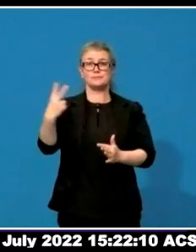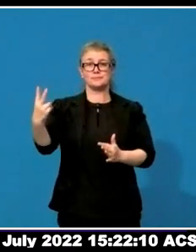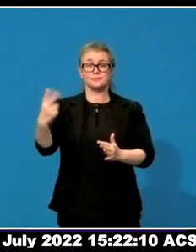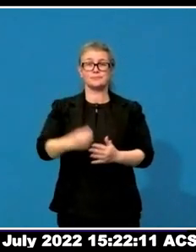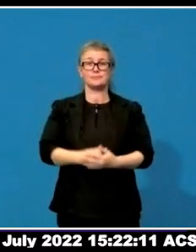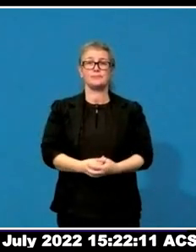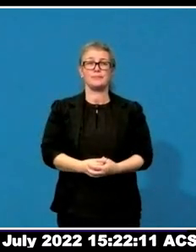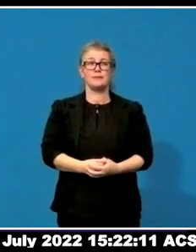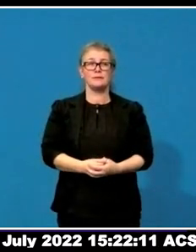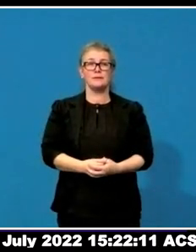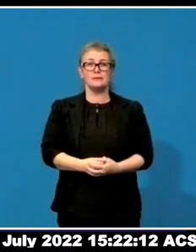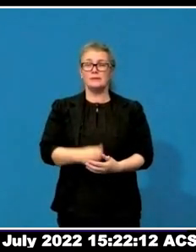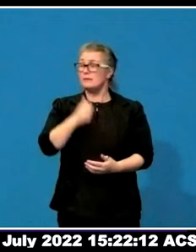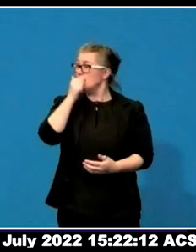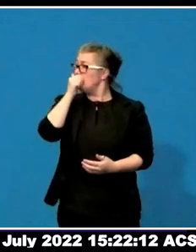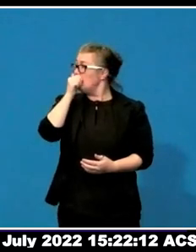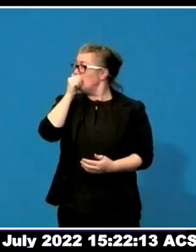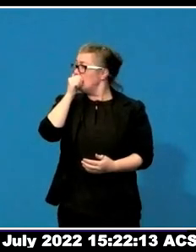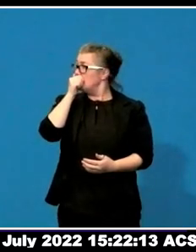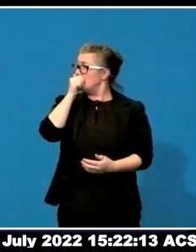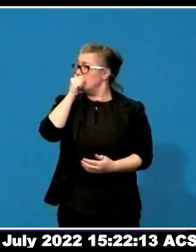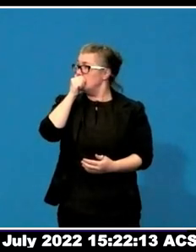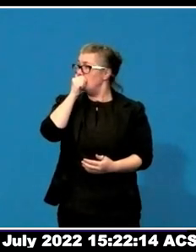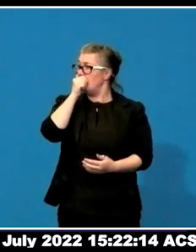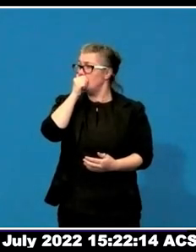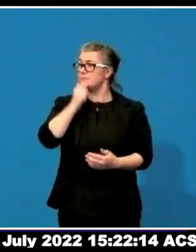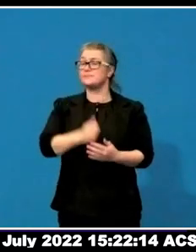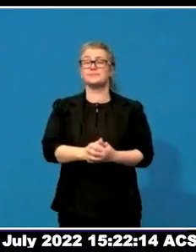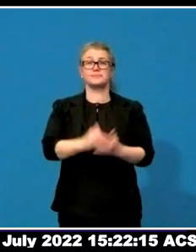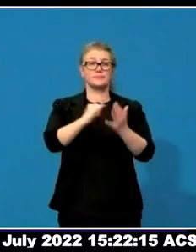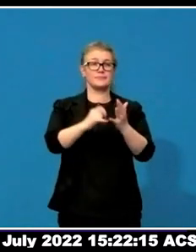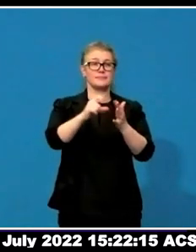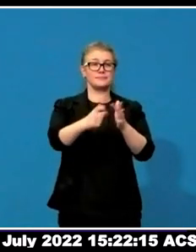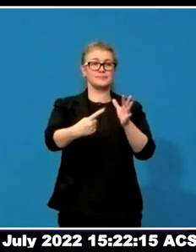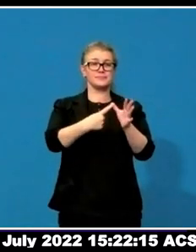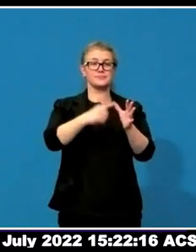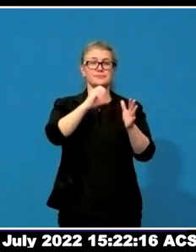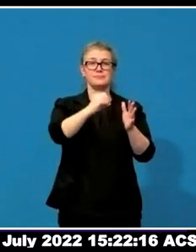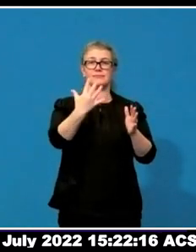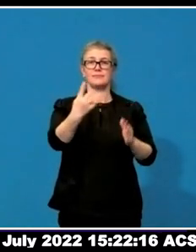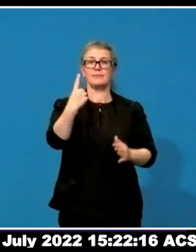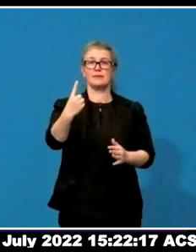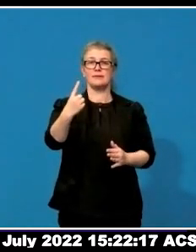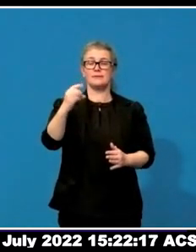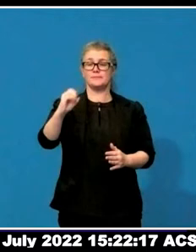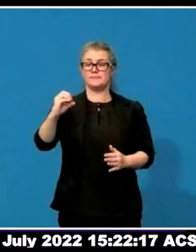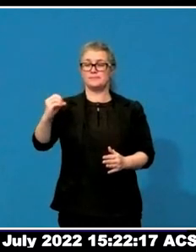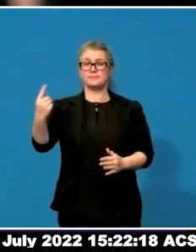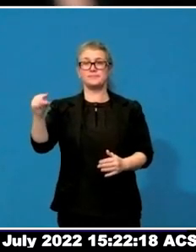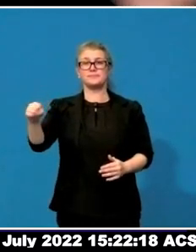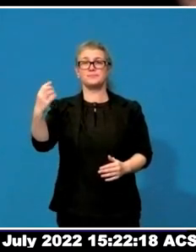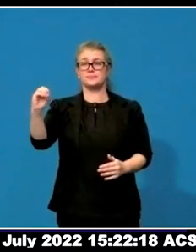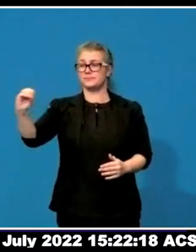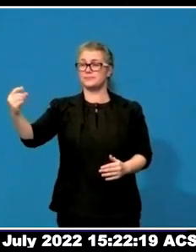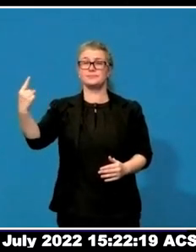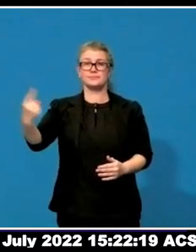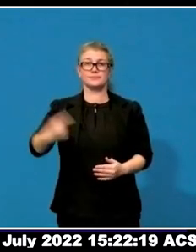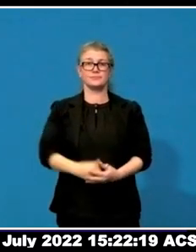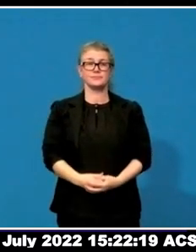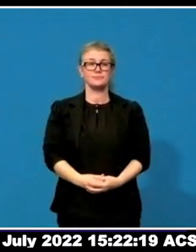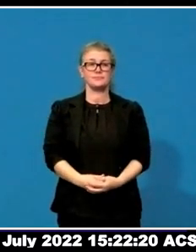STAT.0551.0001.0001. This statement is in Hearing Bundle